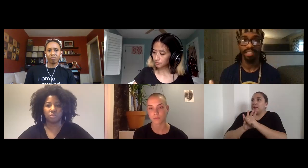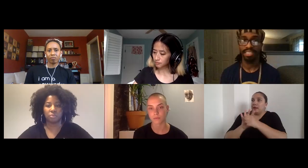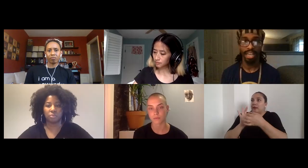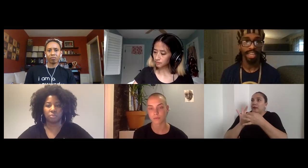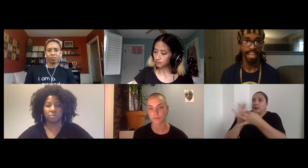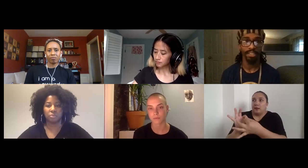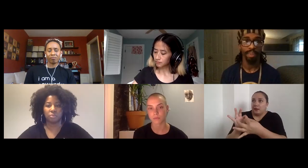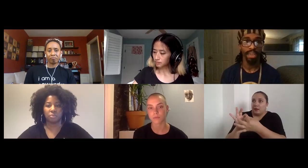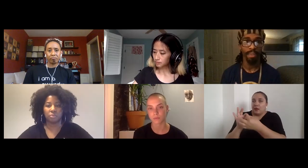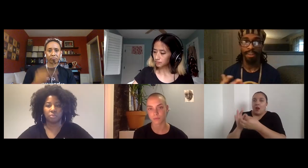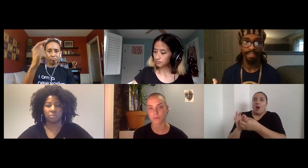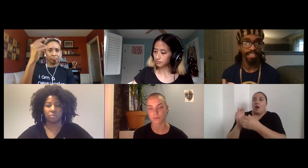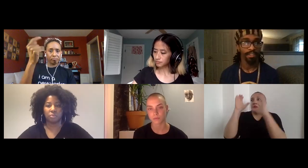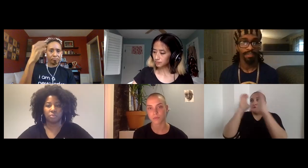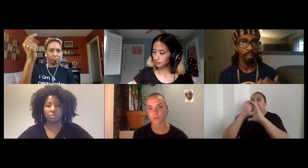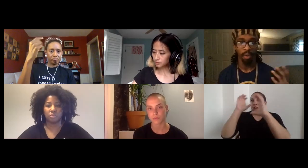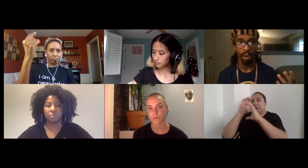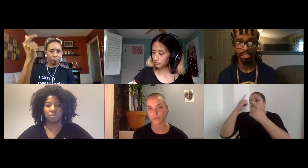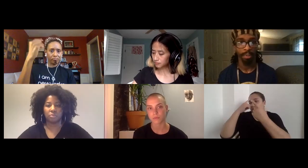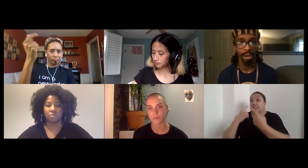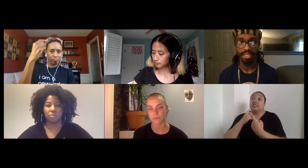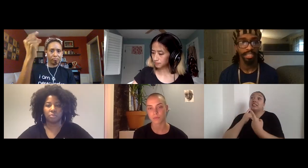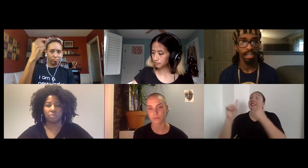success that has been manifested from a white supremacist